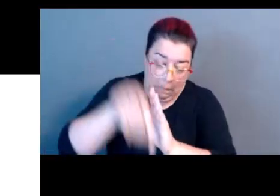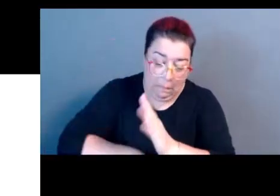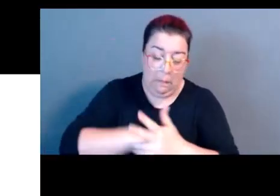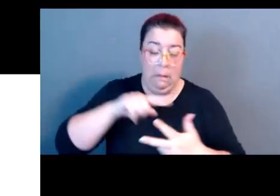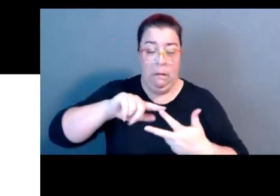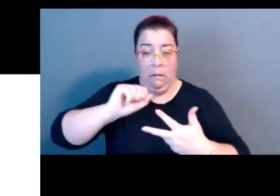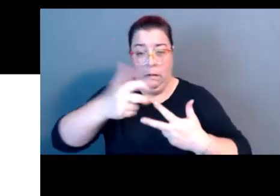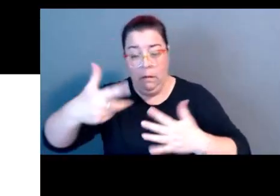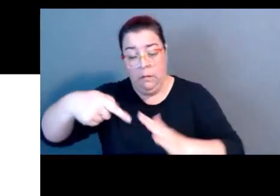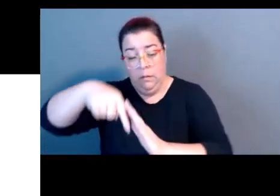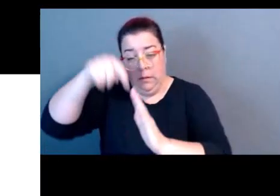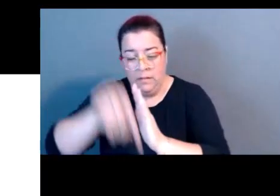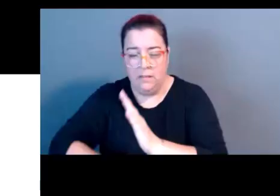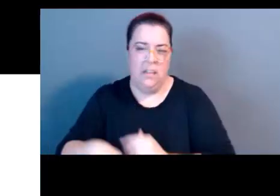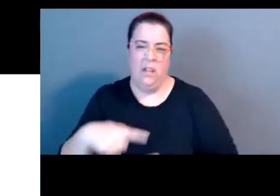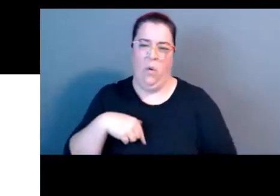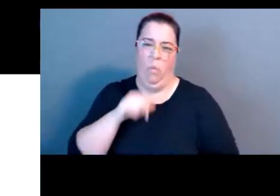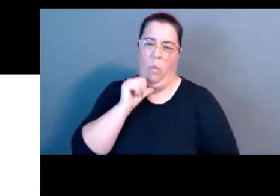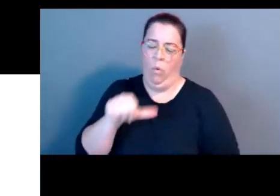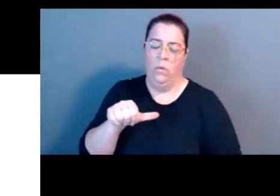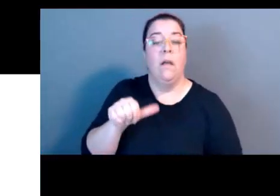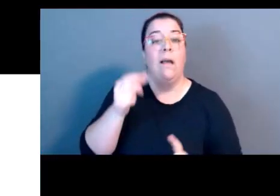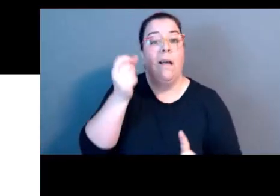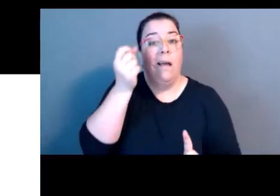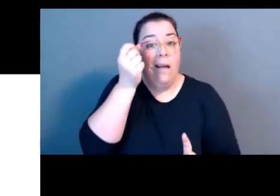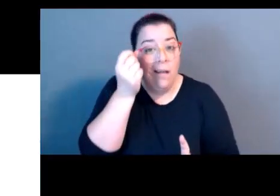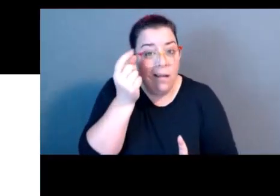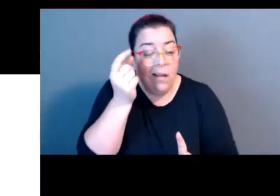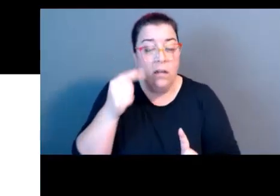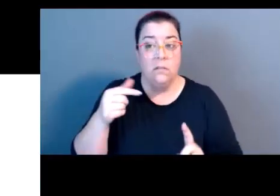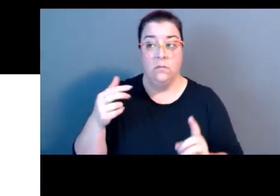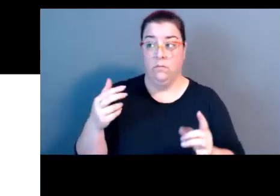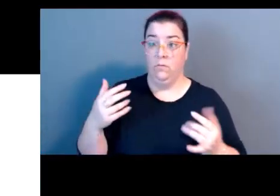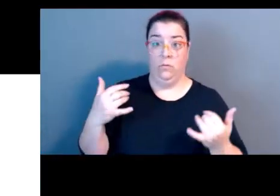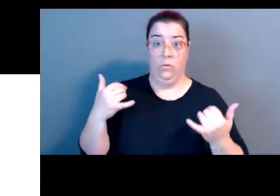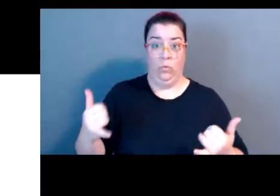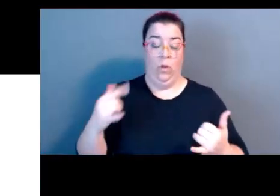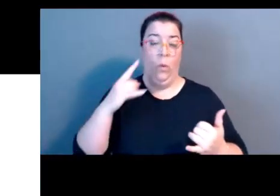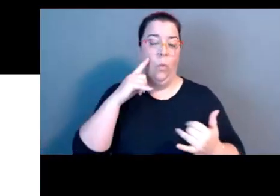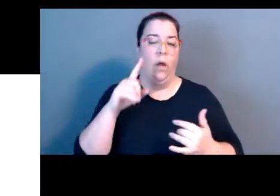examples, but what you'll see later on in the presentation is a Useful Information